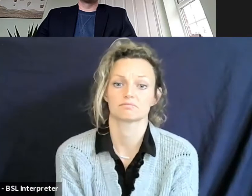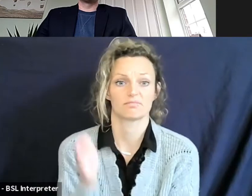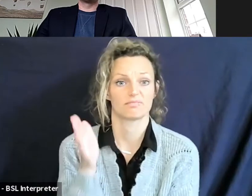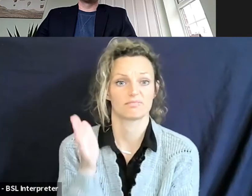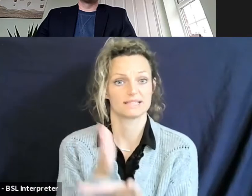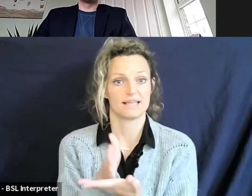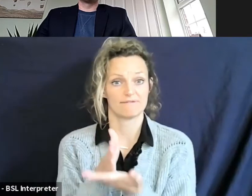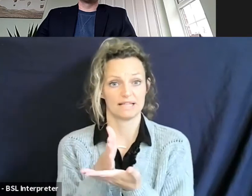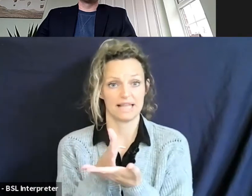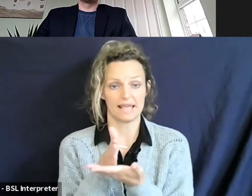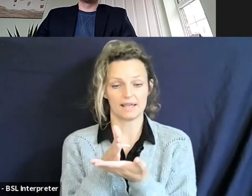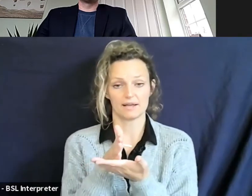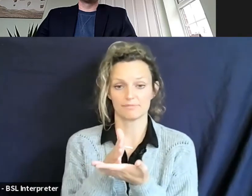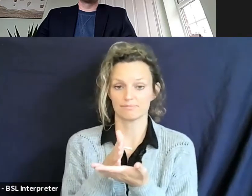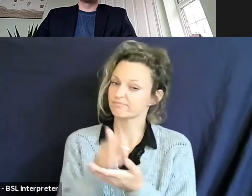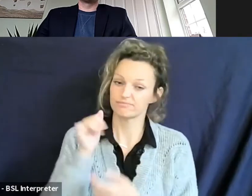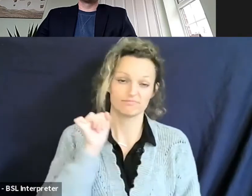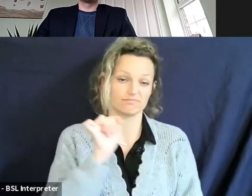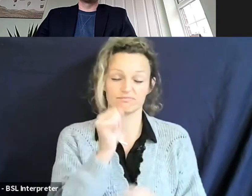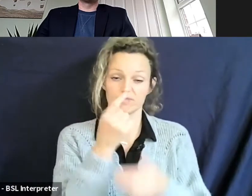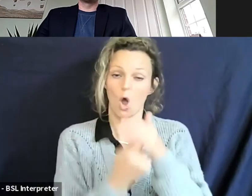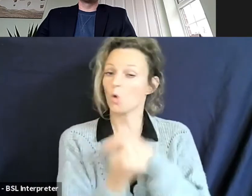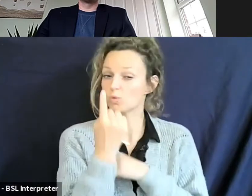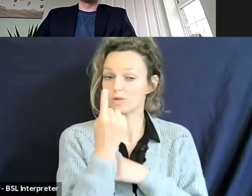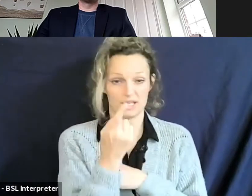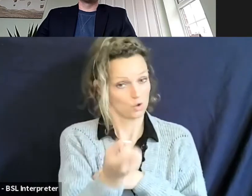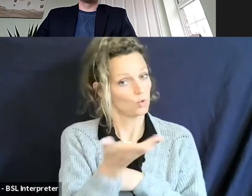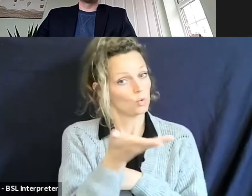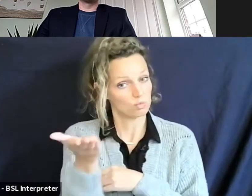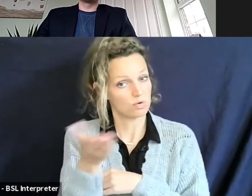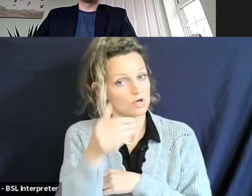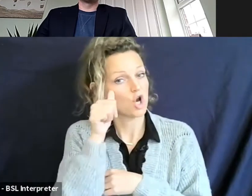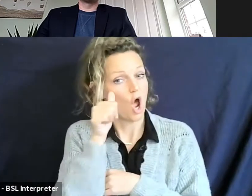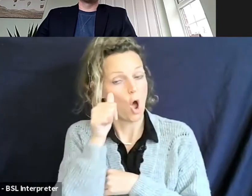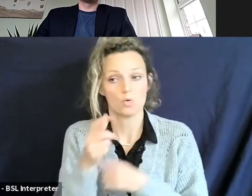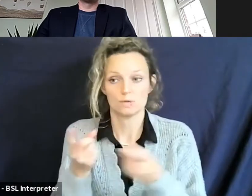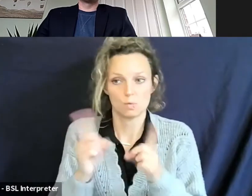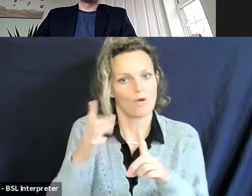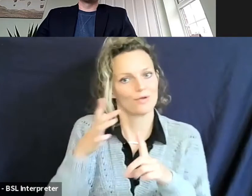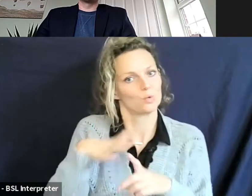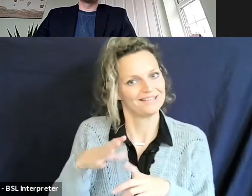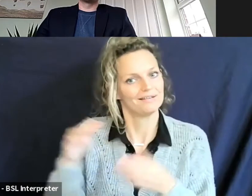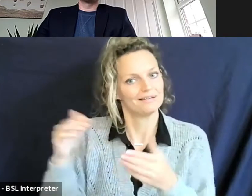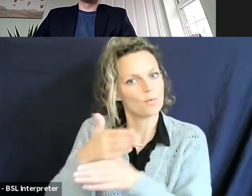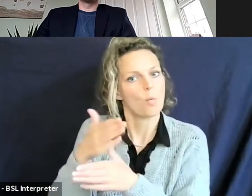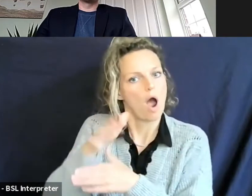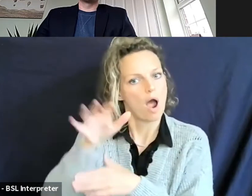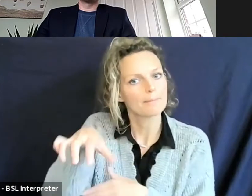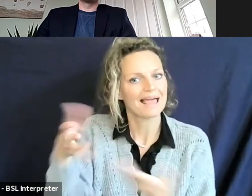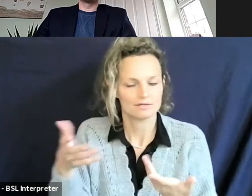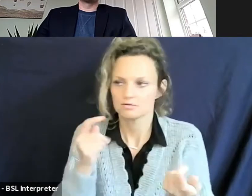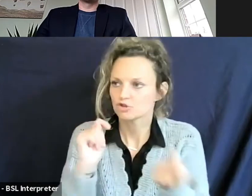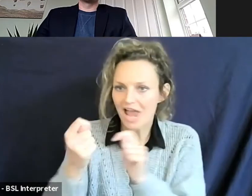How important is that to know your rights, know what accommodations you can ask for and receive? Annmarie: You are the only person that knows exactly what you need.